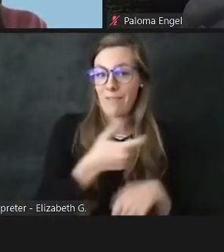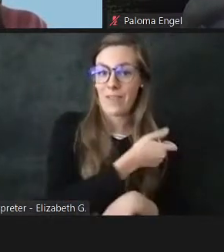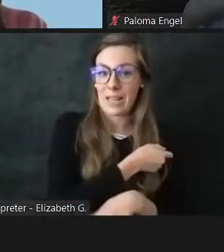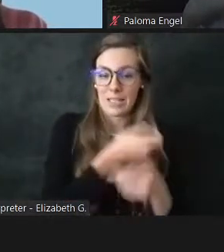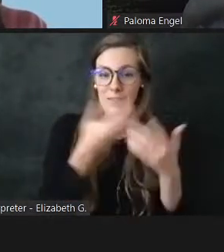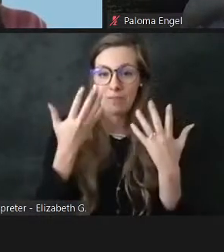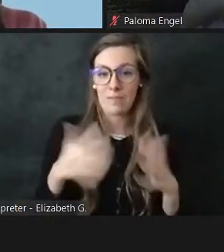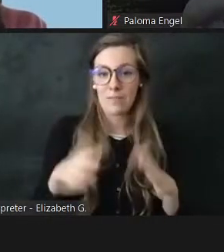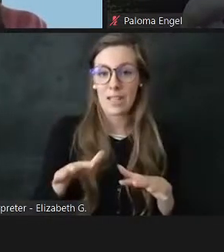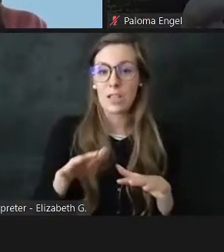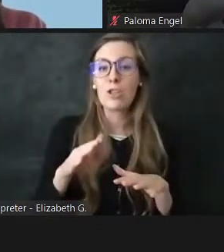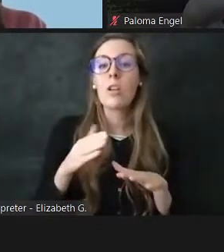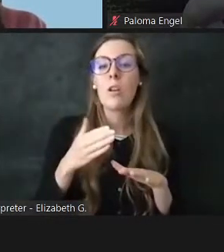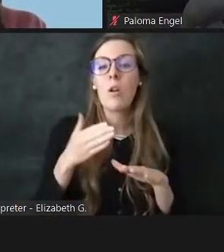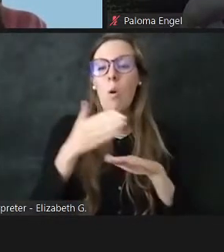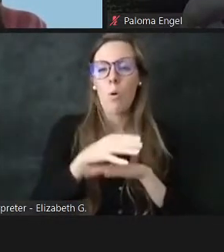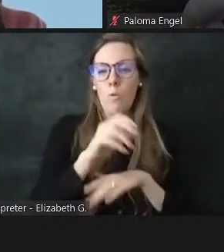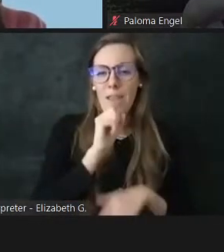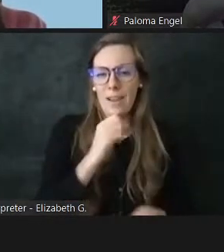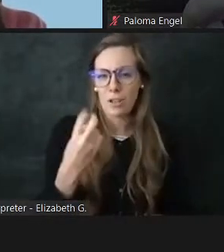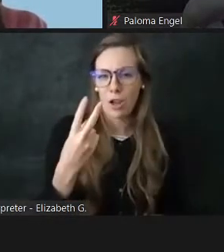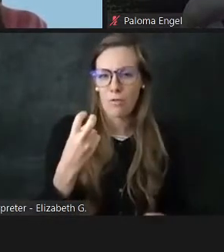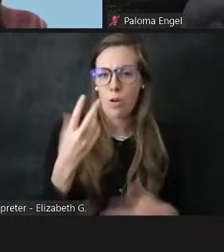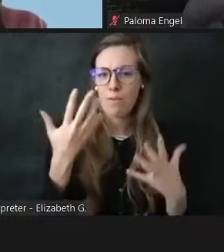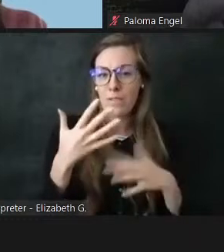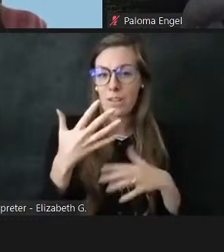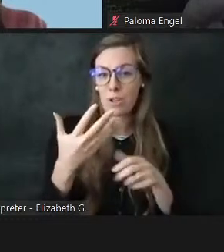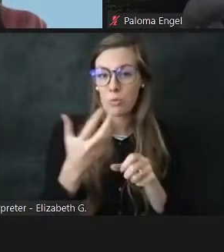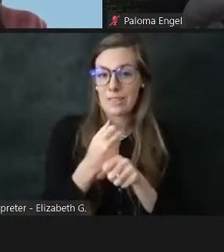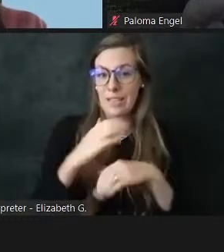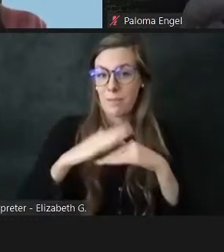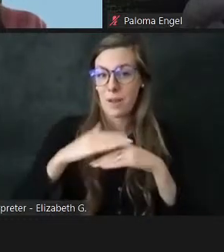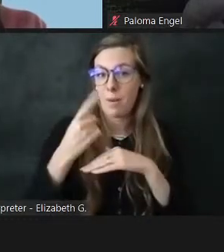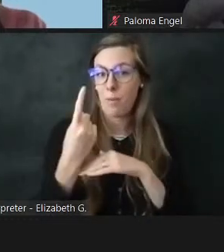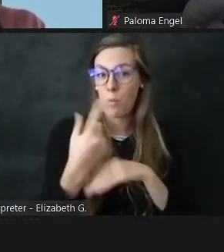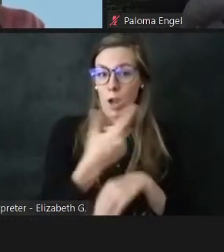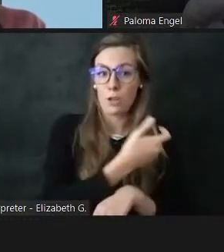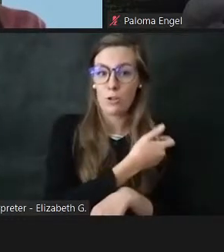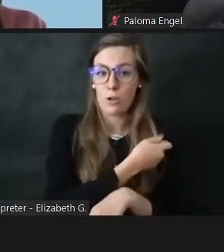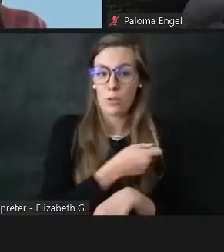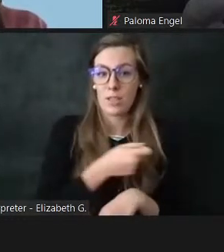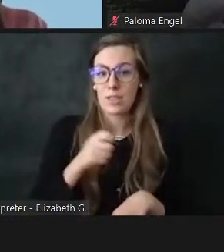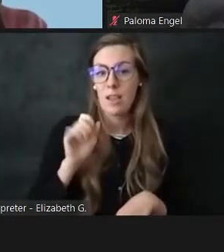years old and above have received at least one of the doses of the COVID vaccine.